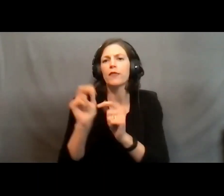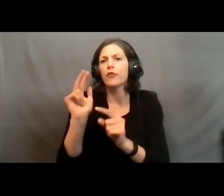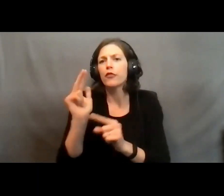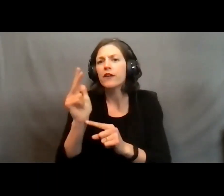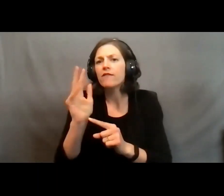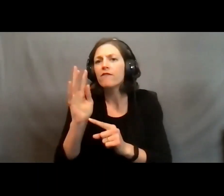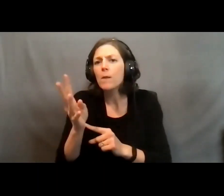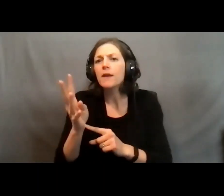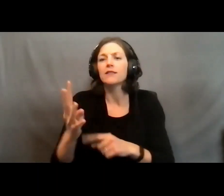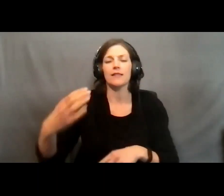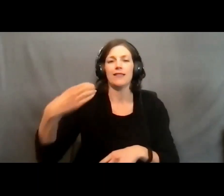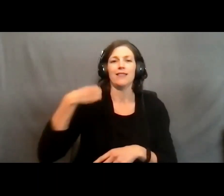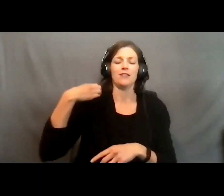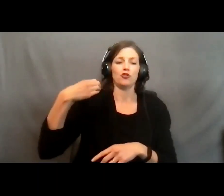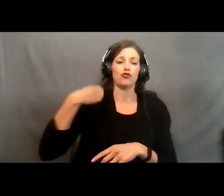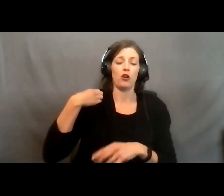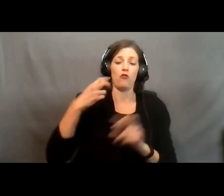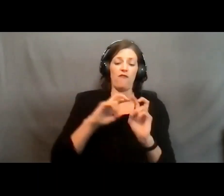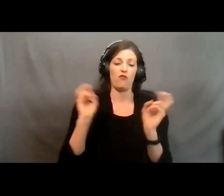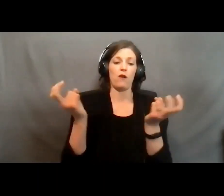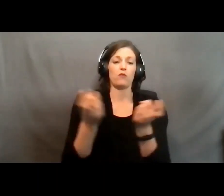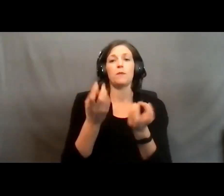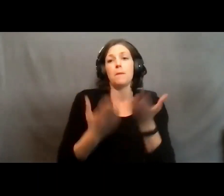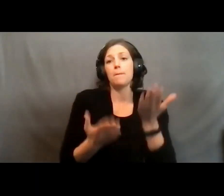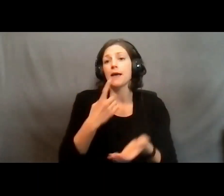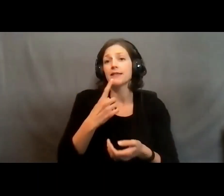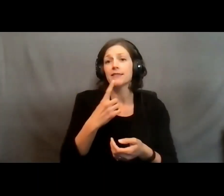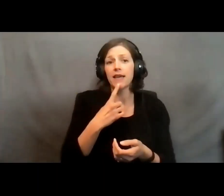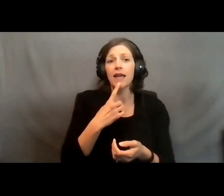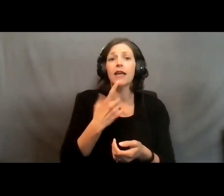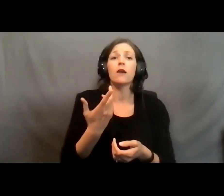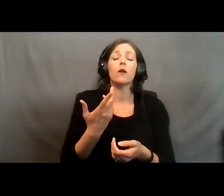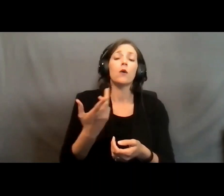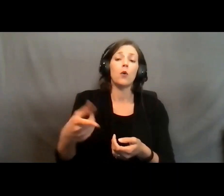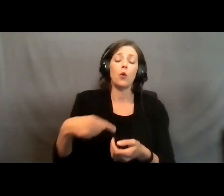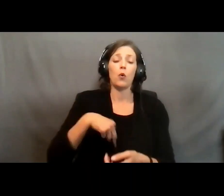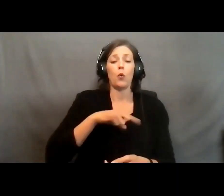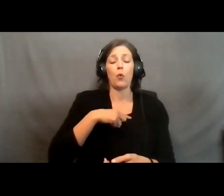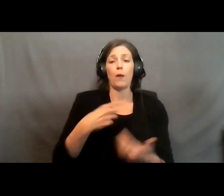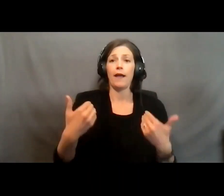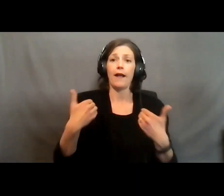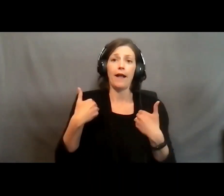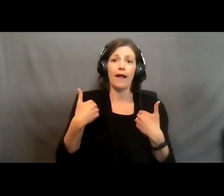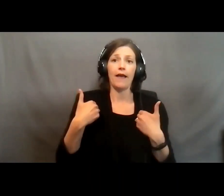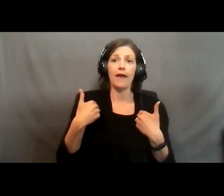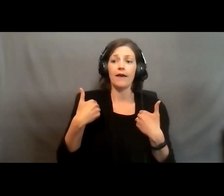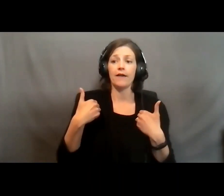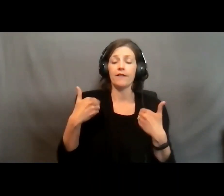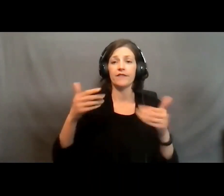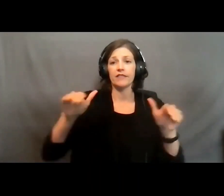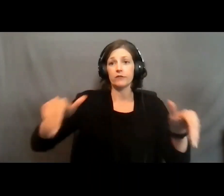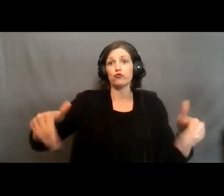13:39:22 . They might say well, 13:39:27 we have in introducer, three